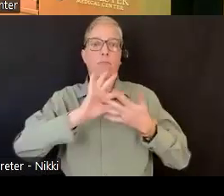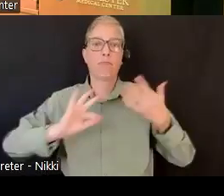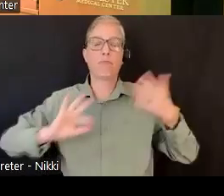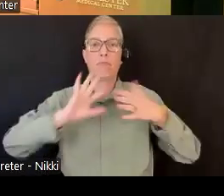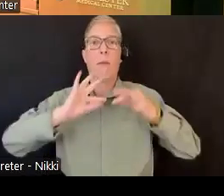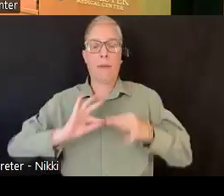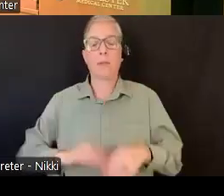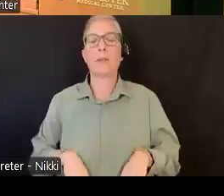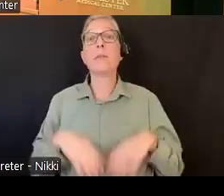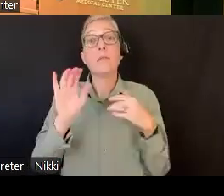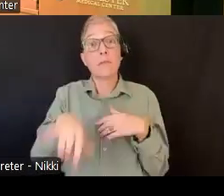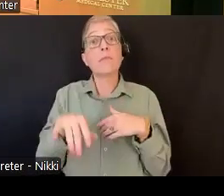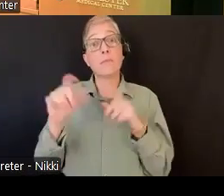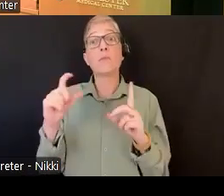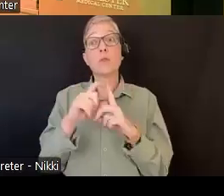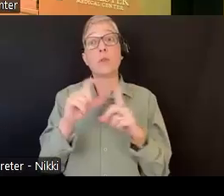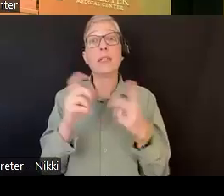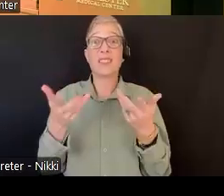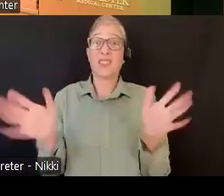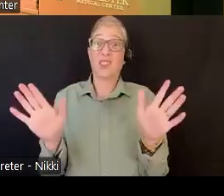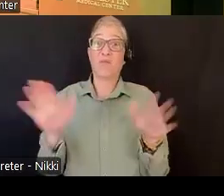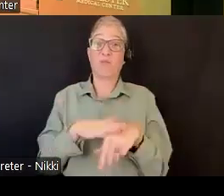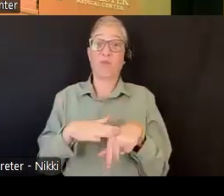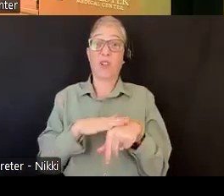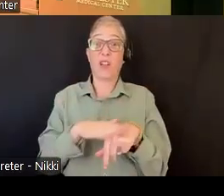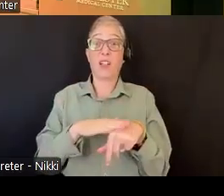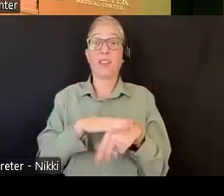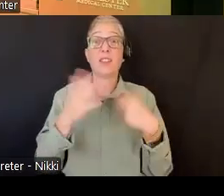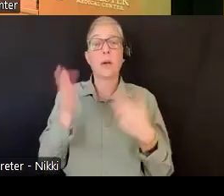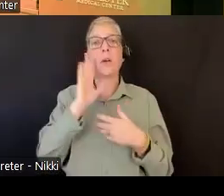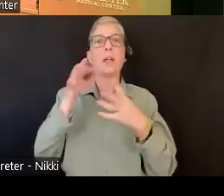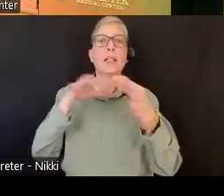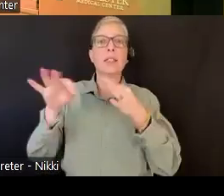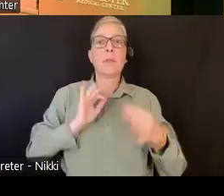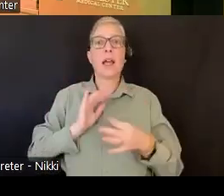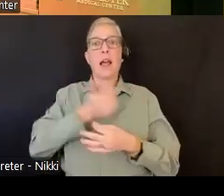is maybe our efforts um in Greensboro, Alabama, a part of rural West Central Alabama, and maybe